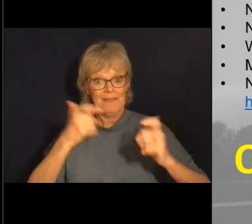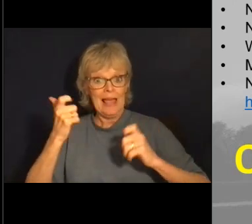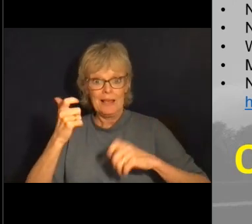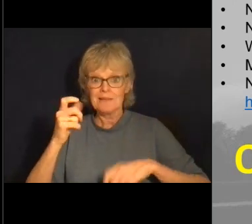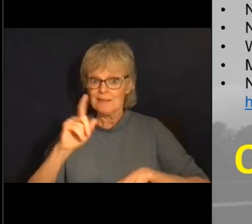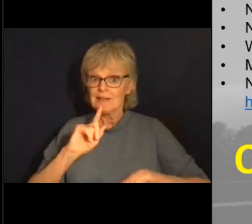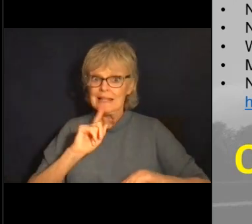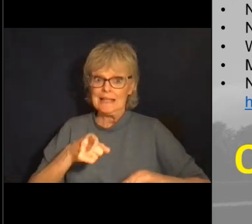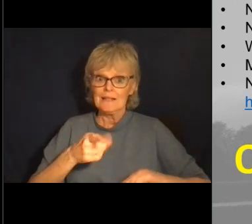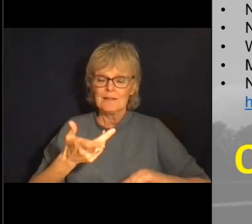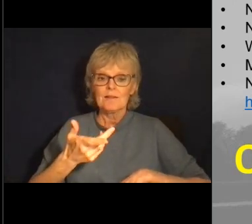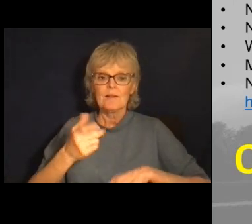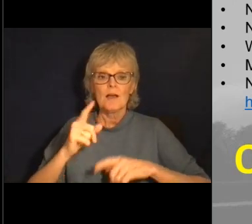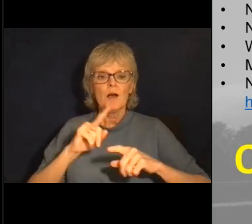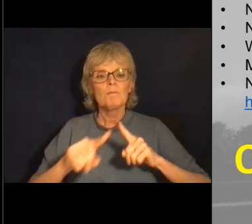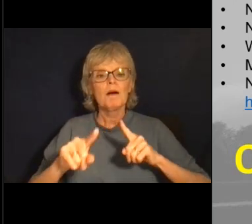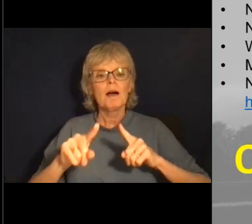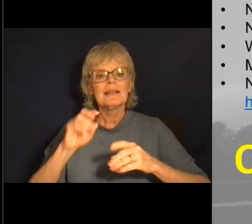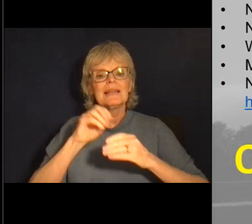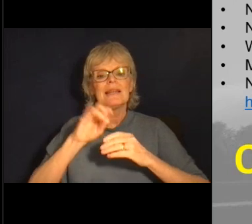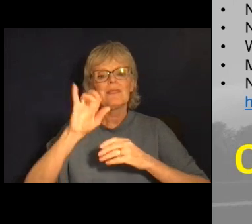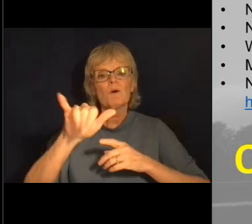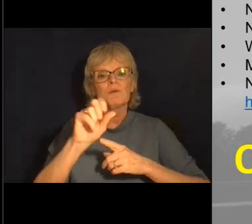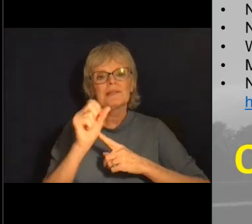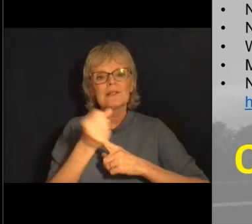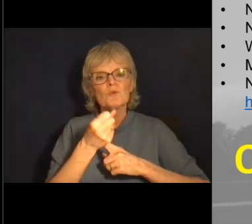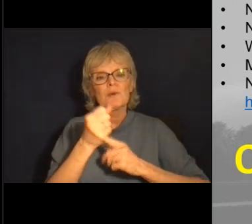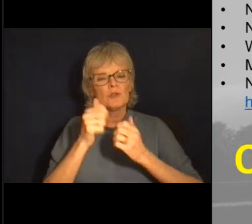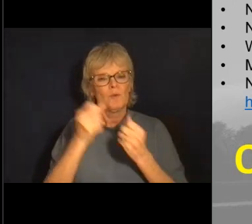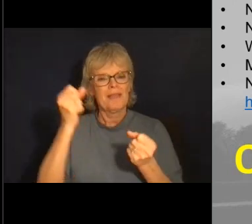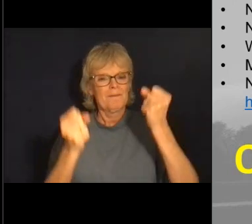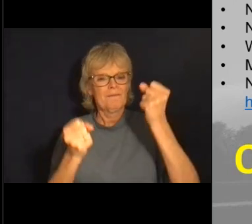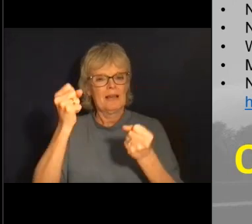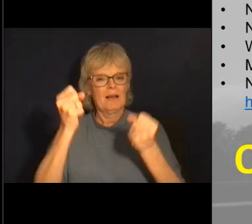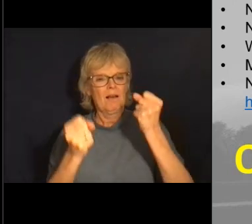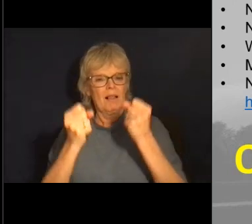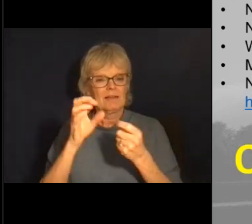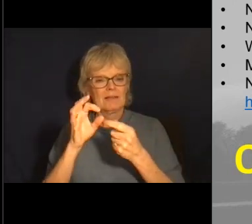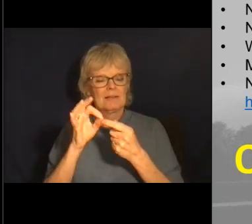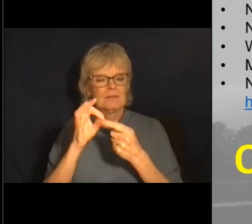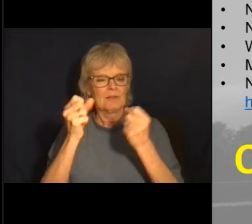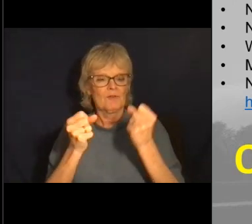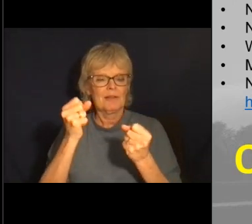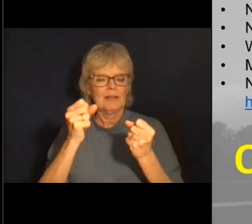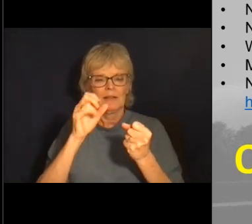But when we're in those situations with the vehicle that we have, and this kind of ties into one of the other questions we got